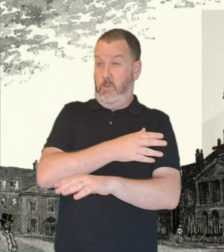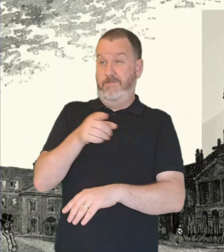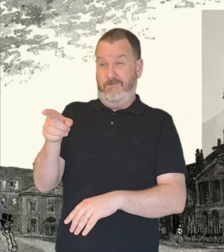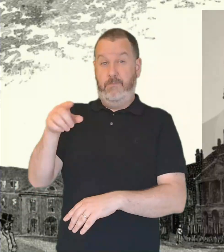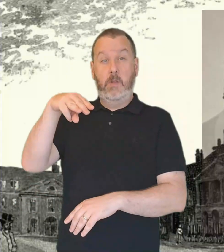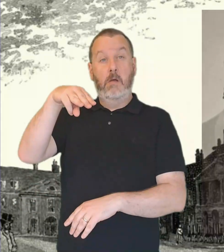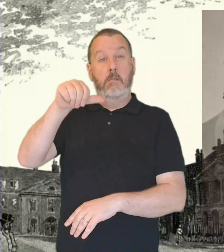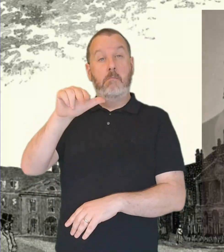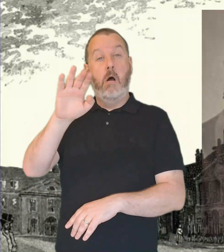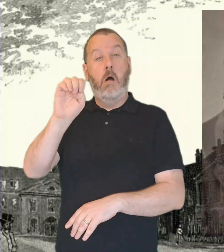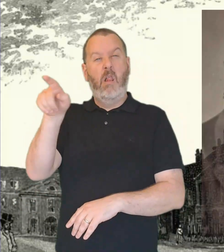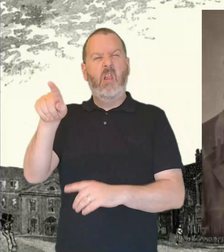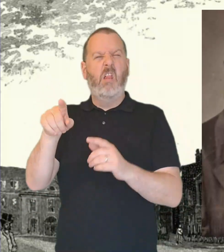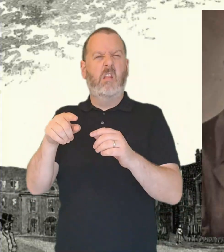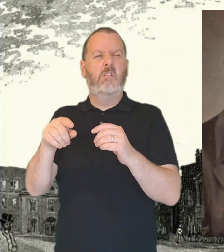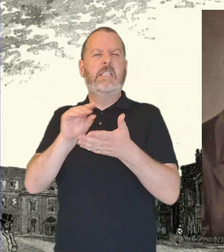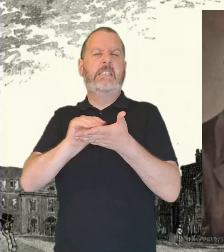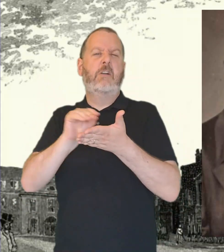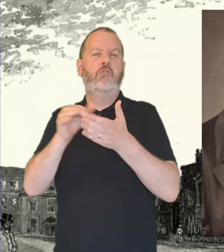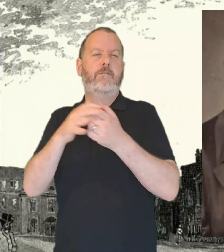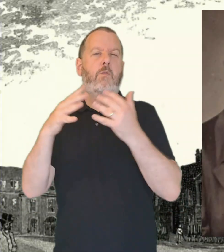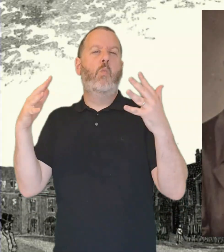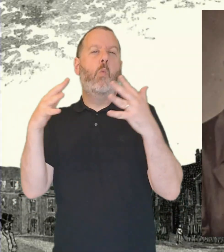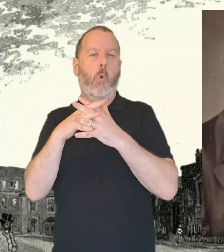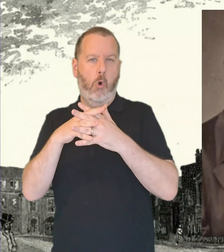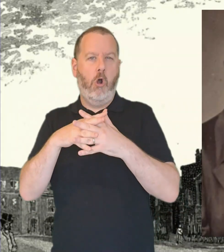Maule made some allusions to the Quartermaster's Office